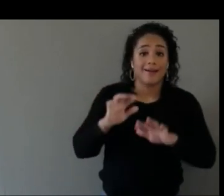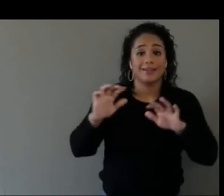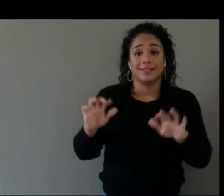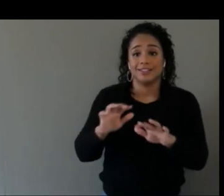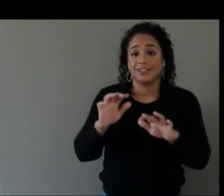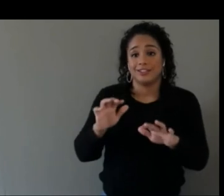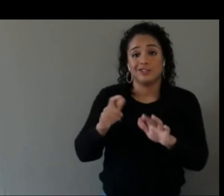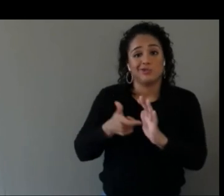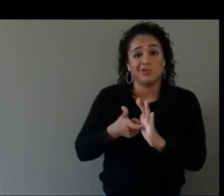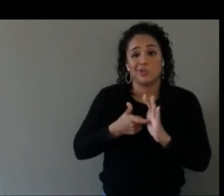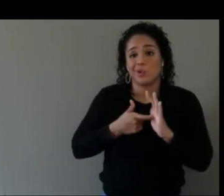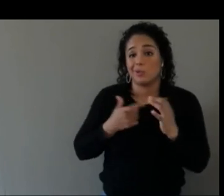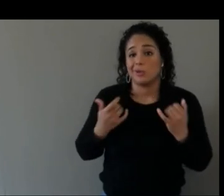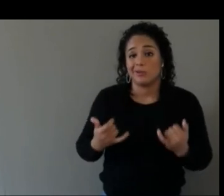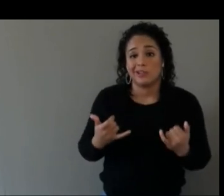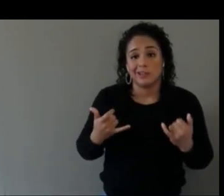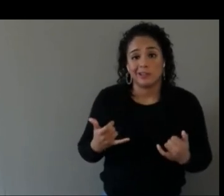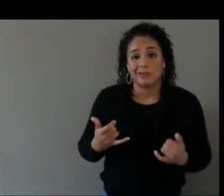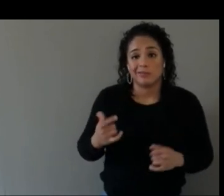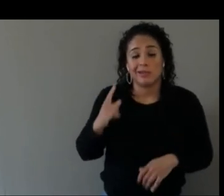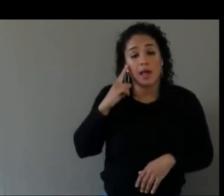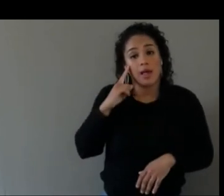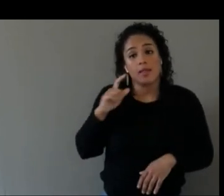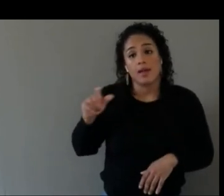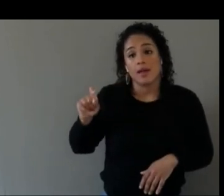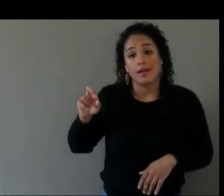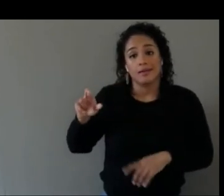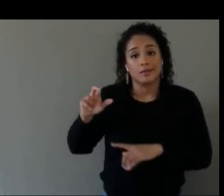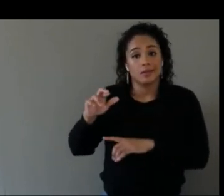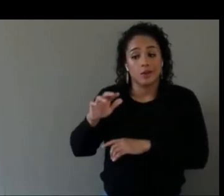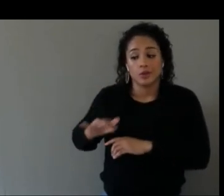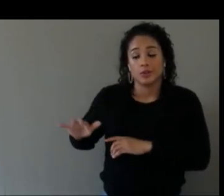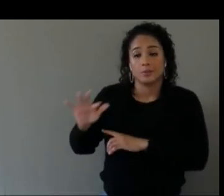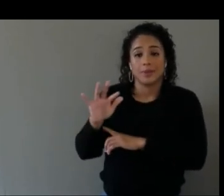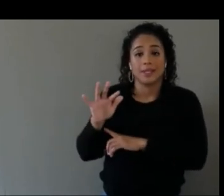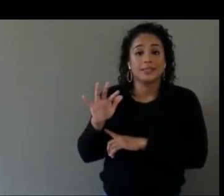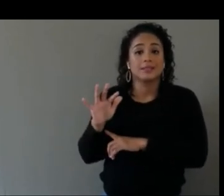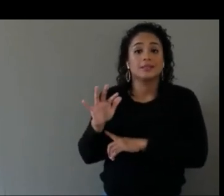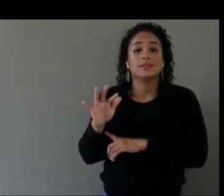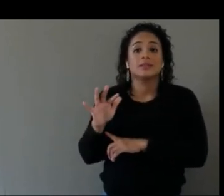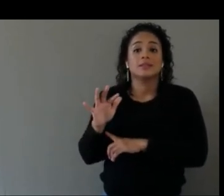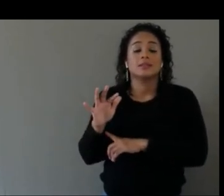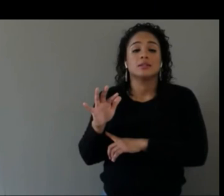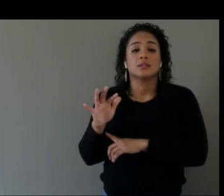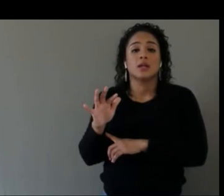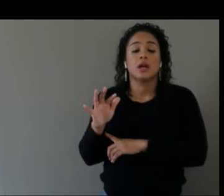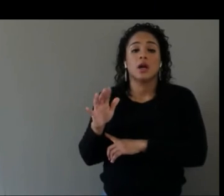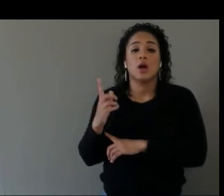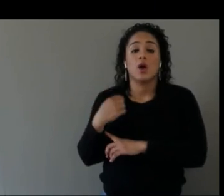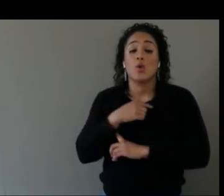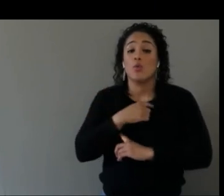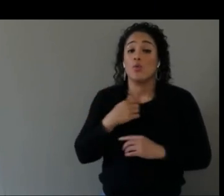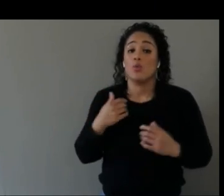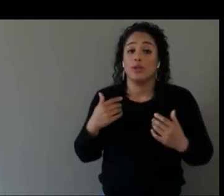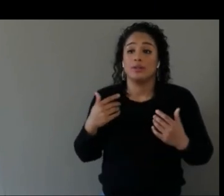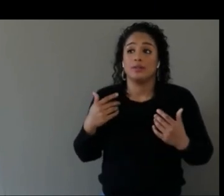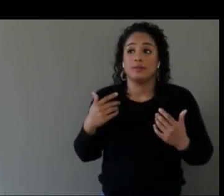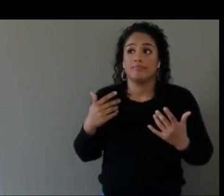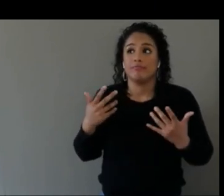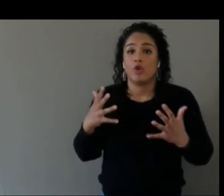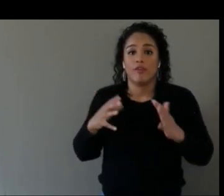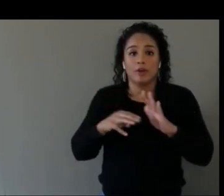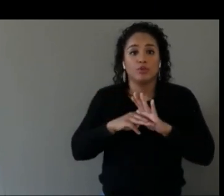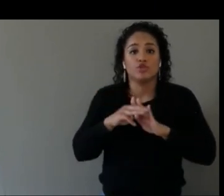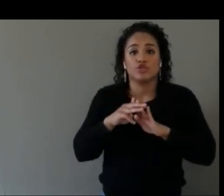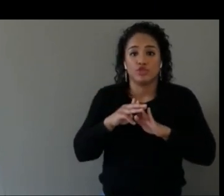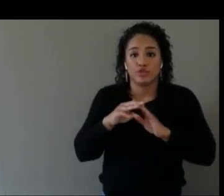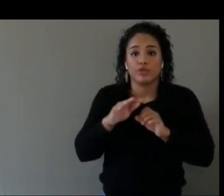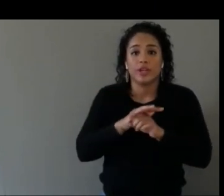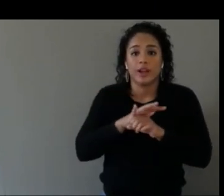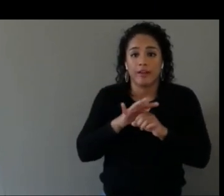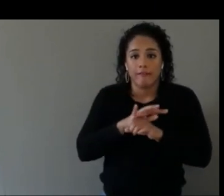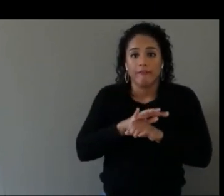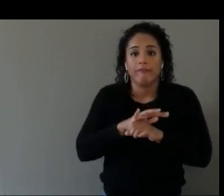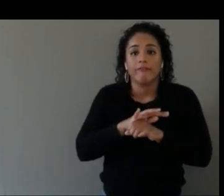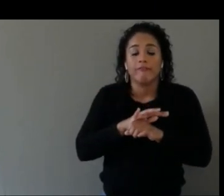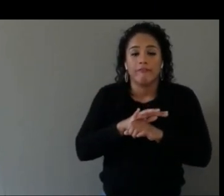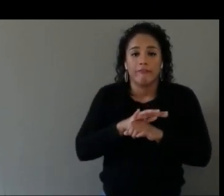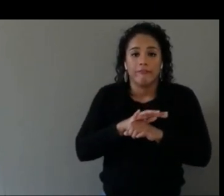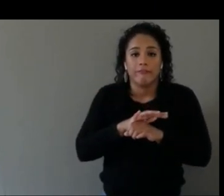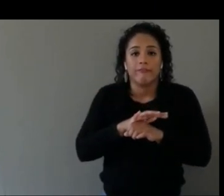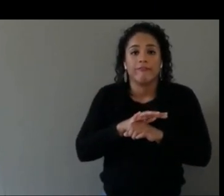I think in the XR space, there's enough -- things have matured enough where we can, you know,